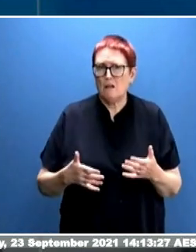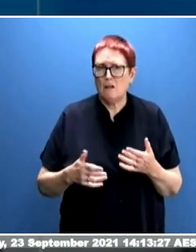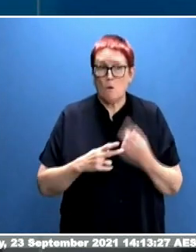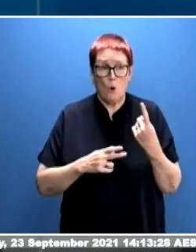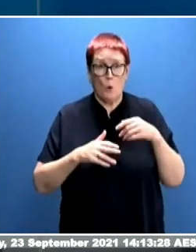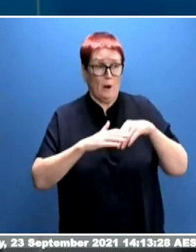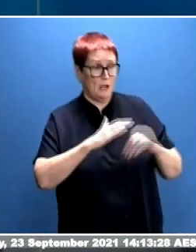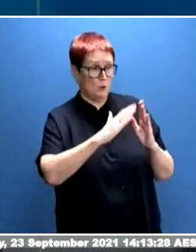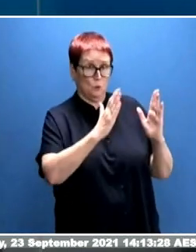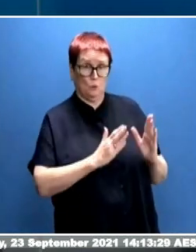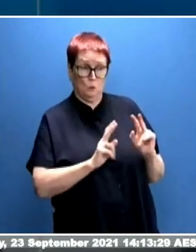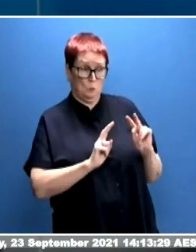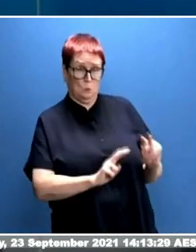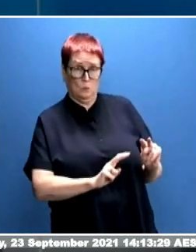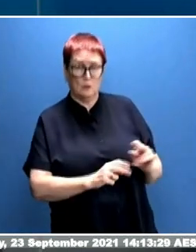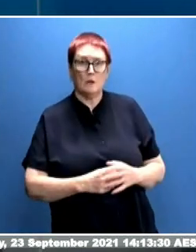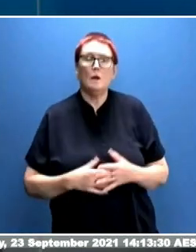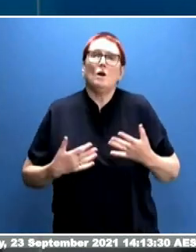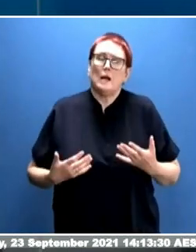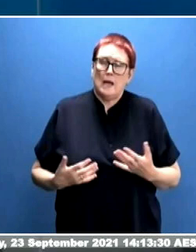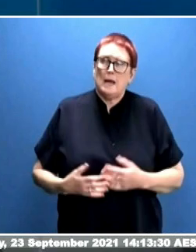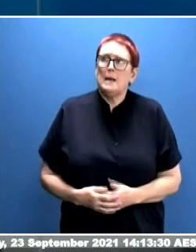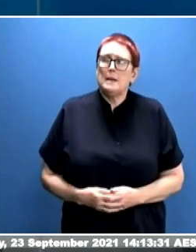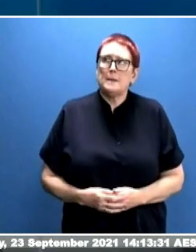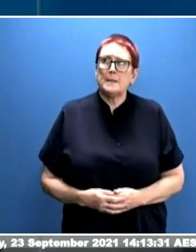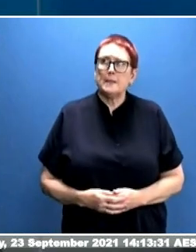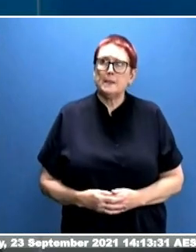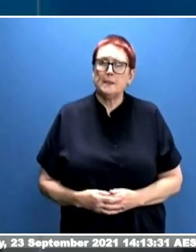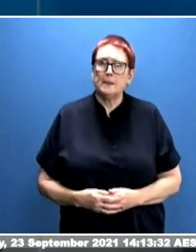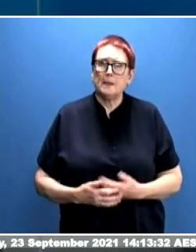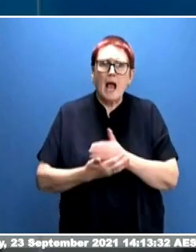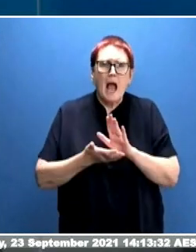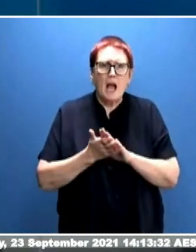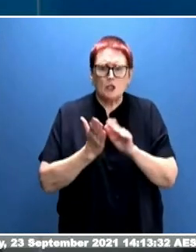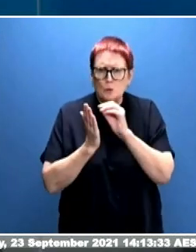Okay, so in terms of being recorded for any child coming into